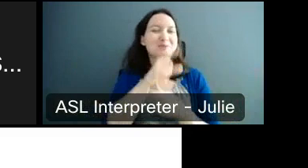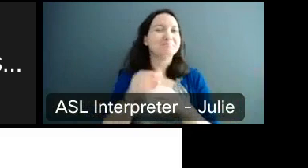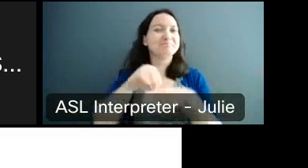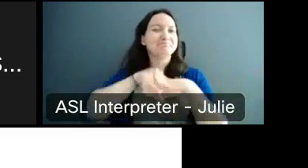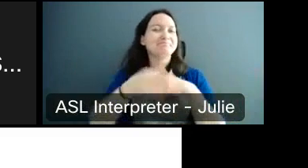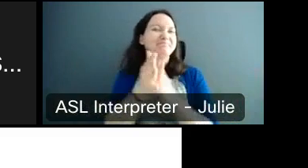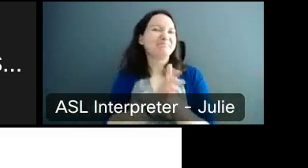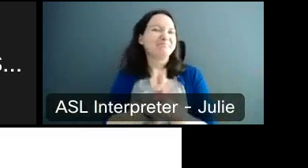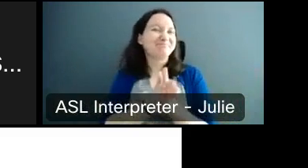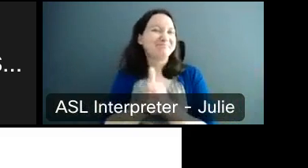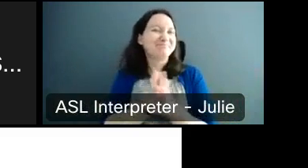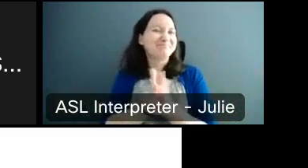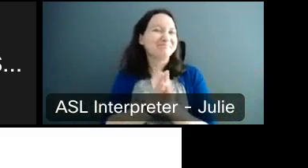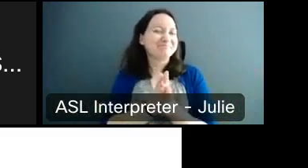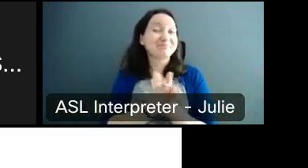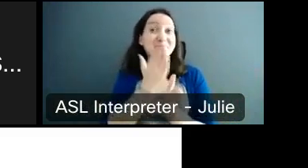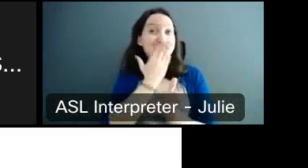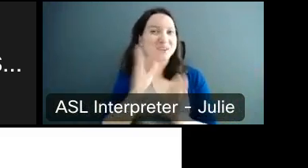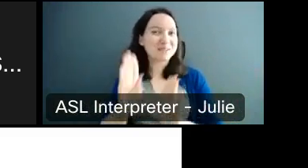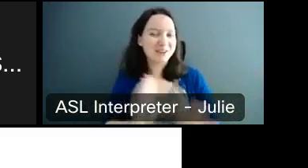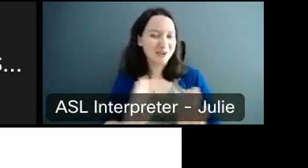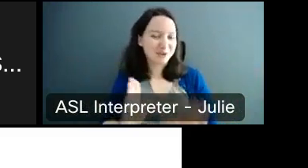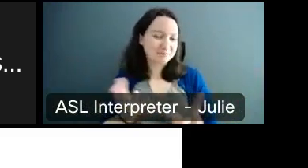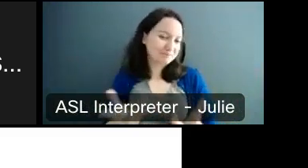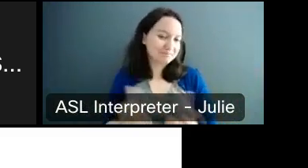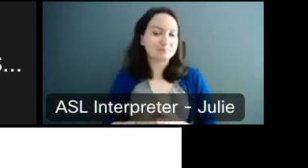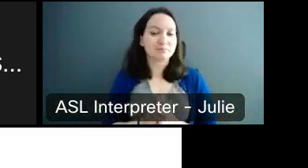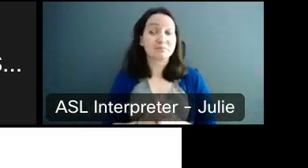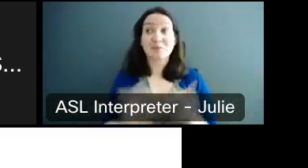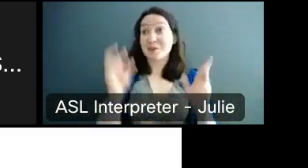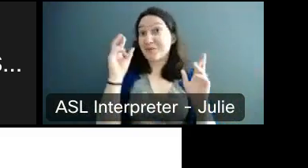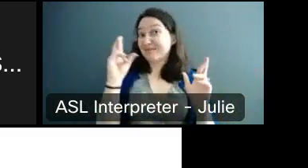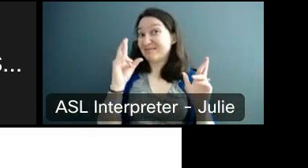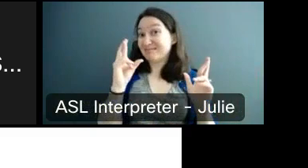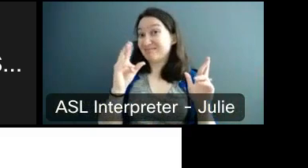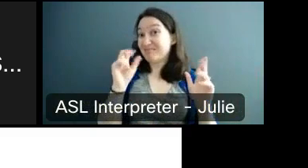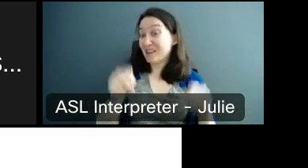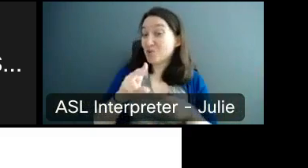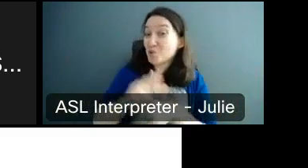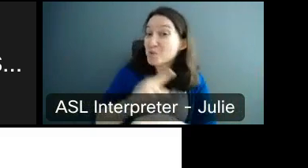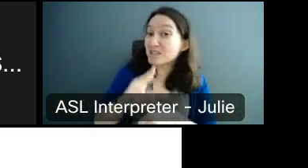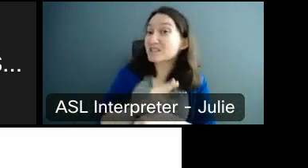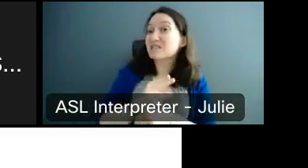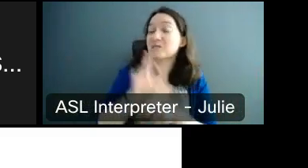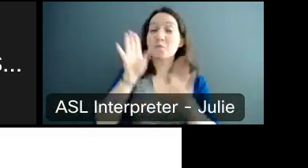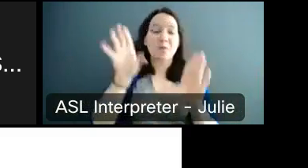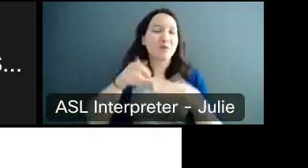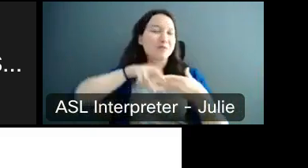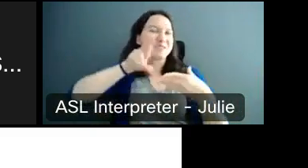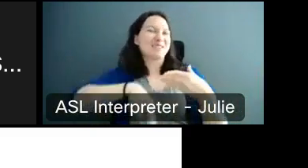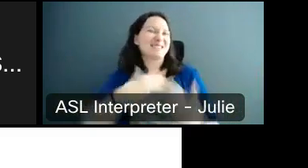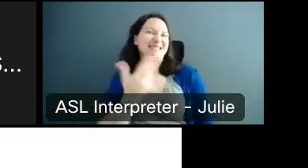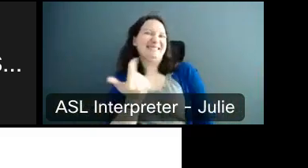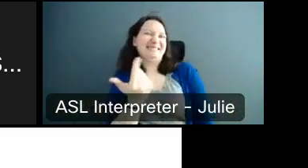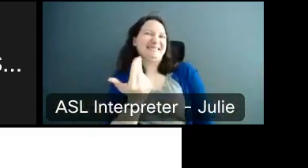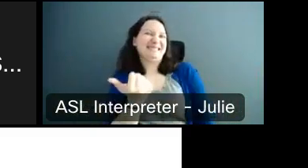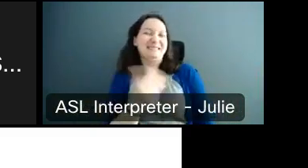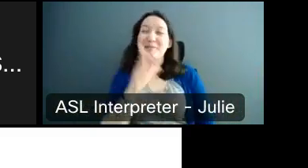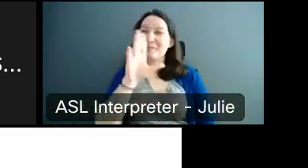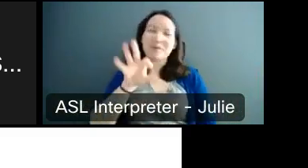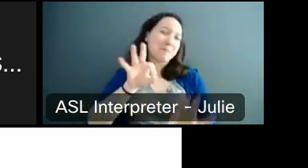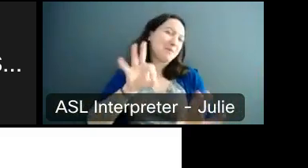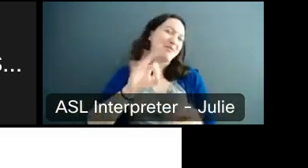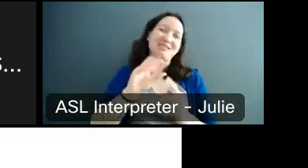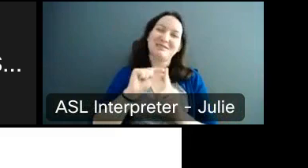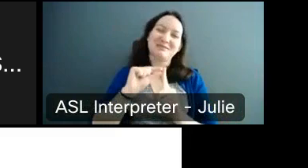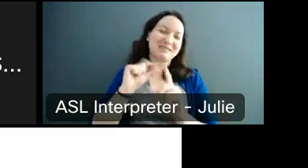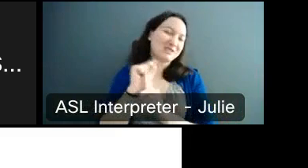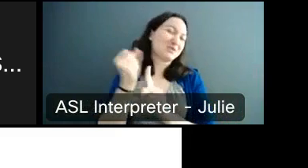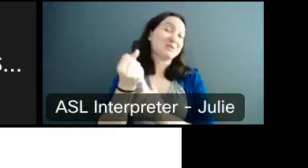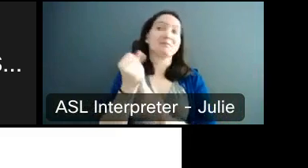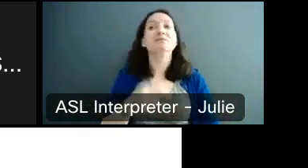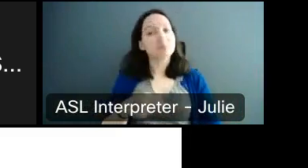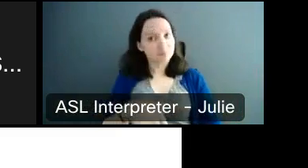Again, good behavior, um, hopefully good utilization with excellent outcomes, which is, was the ideal group. Yes, no, I think we've, we've had a, um.